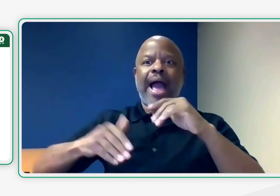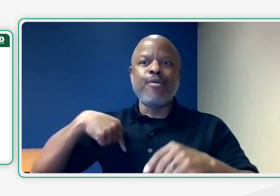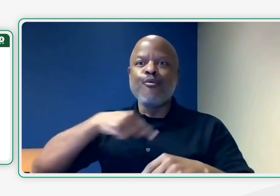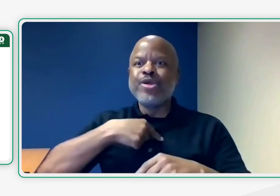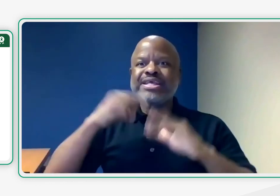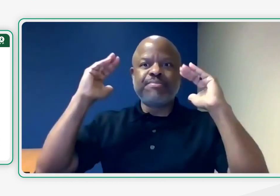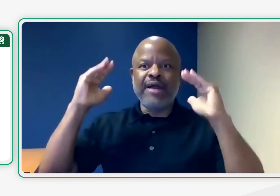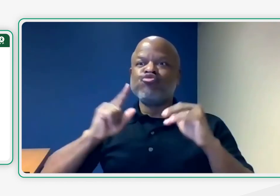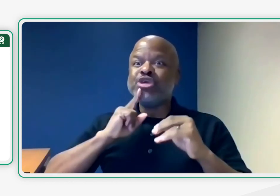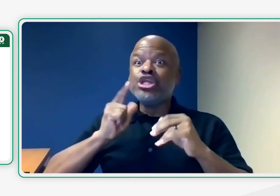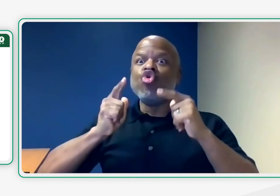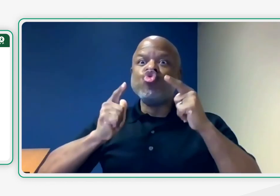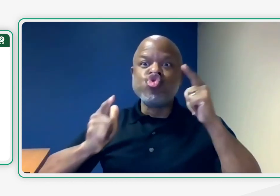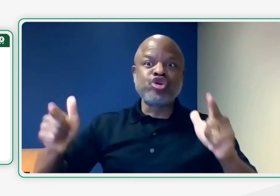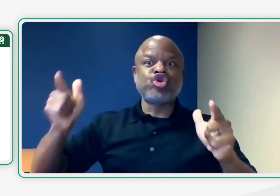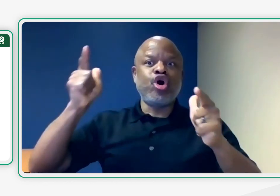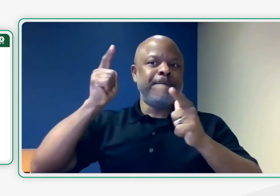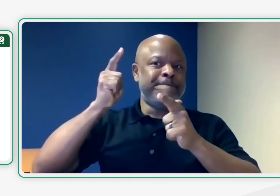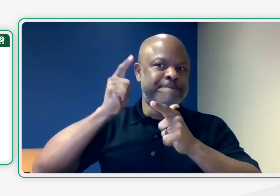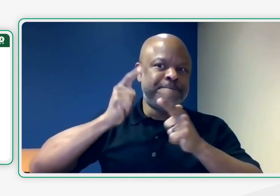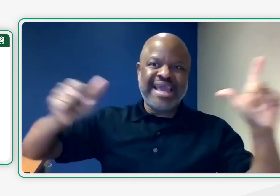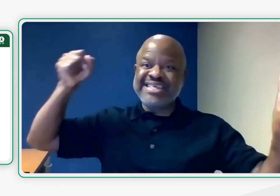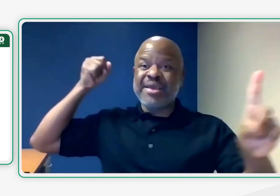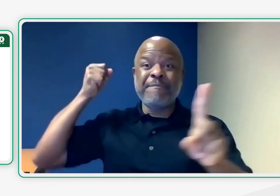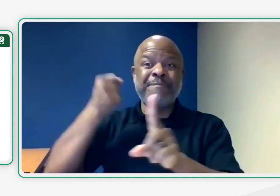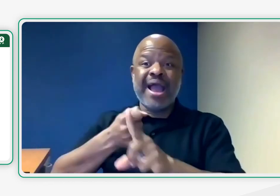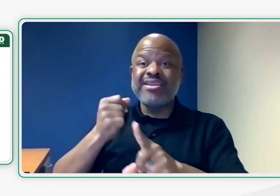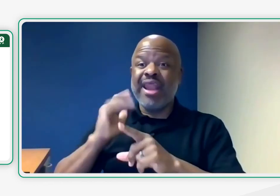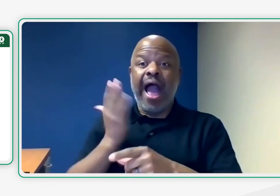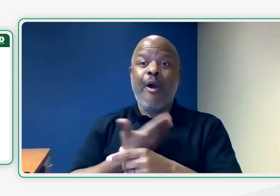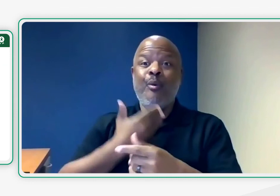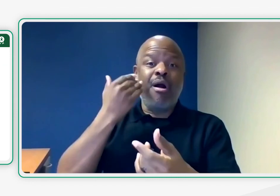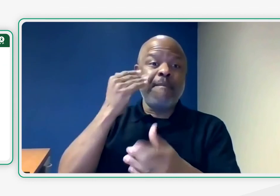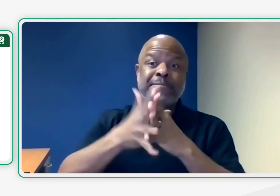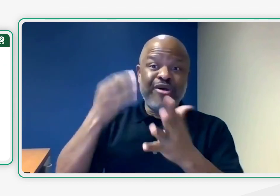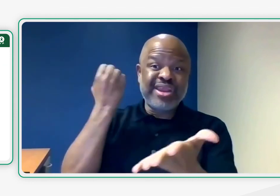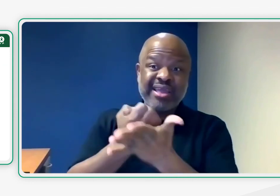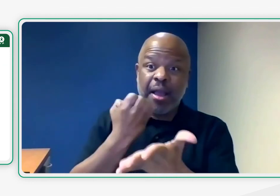many of us did not expect it to become such a large scale pandemic, surpassing our expectations.